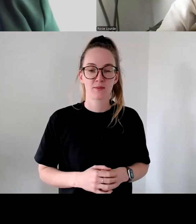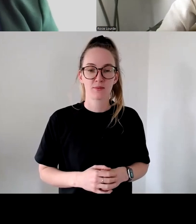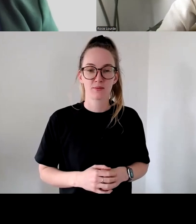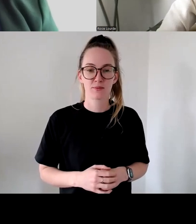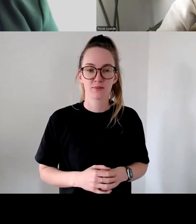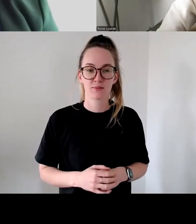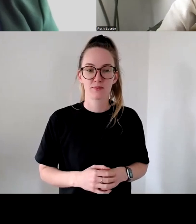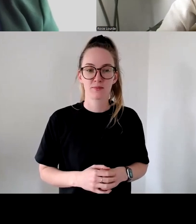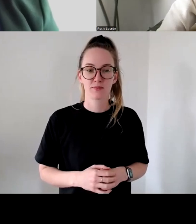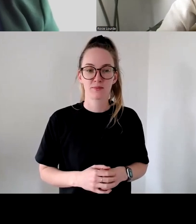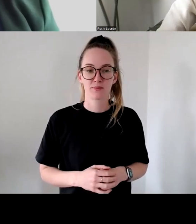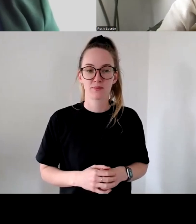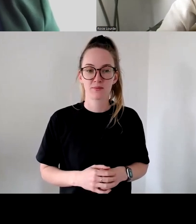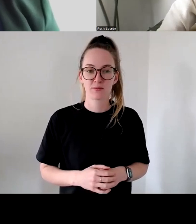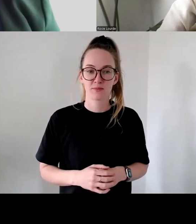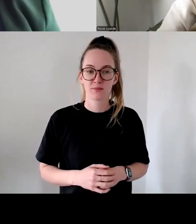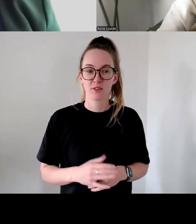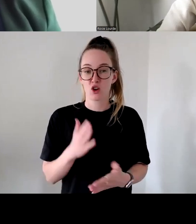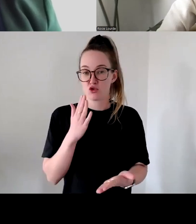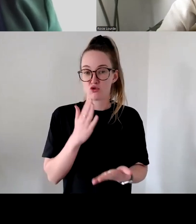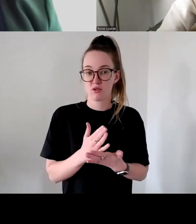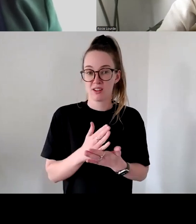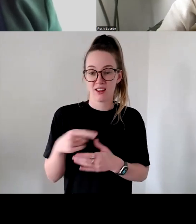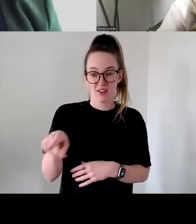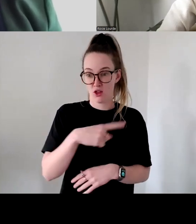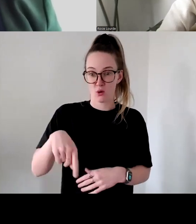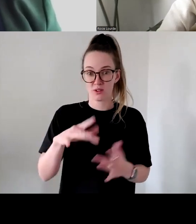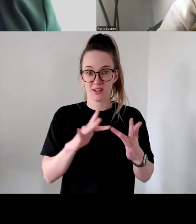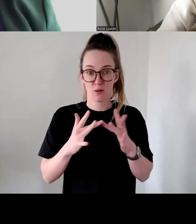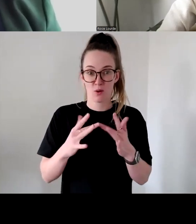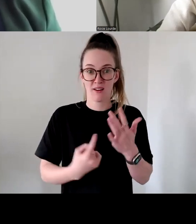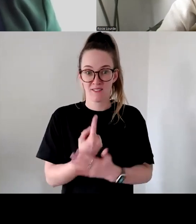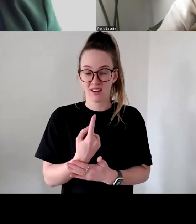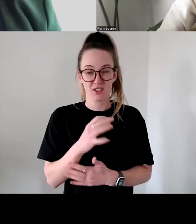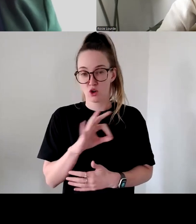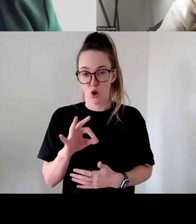that, it's not the only risk factor. Actually Respect at Work told us a lot of the sexual